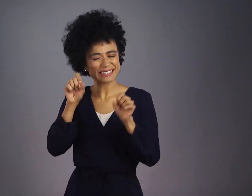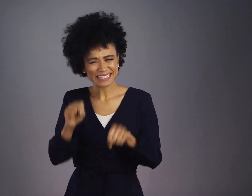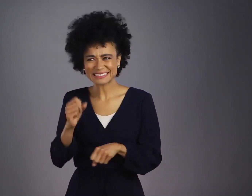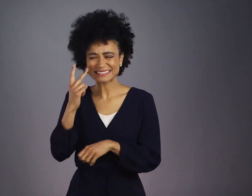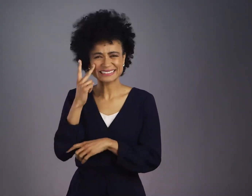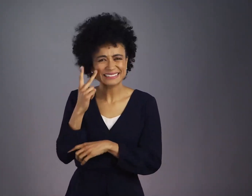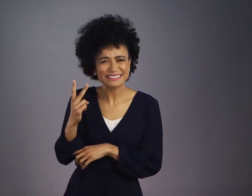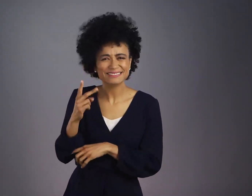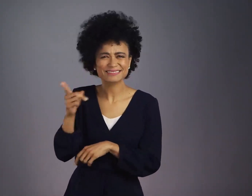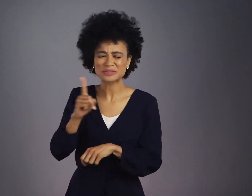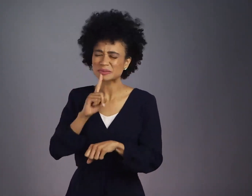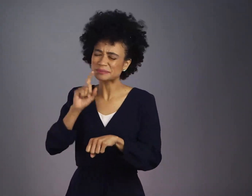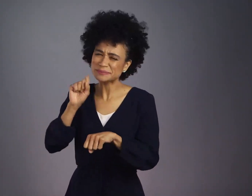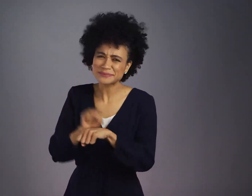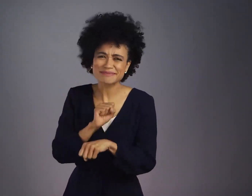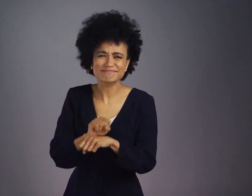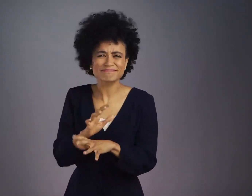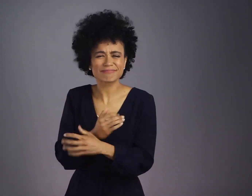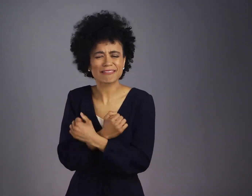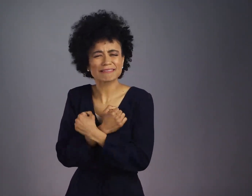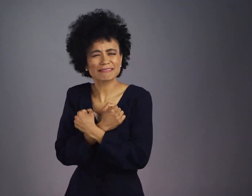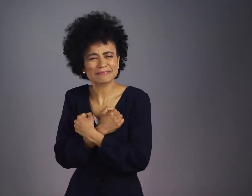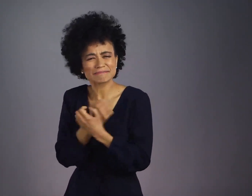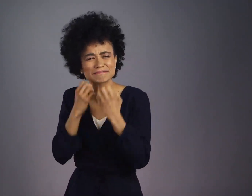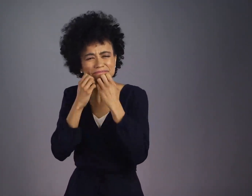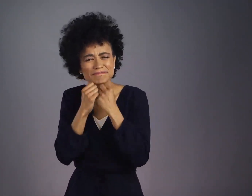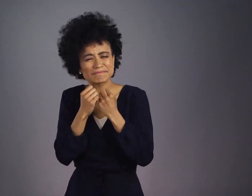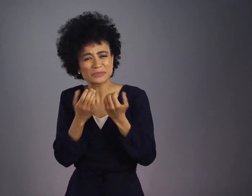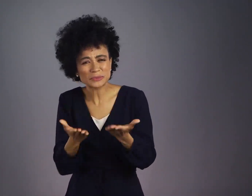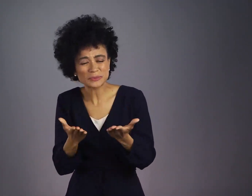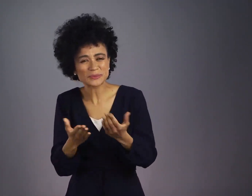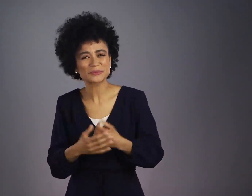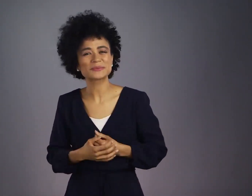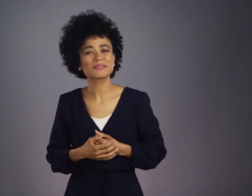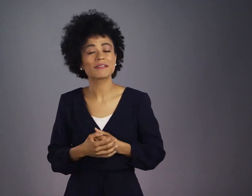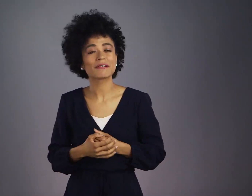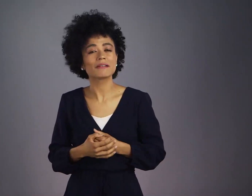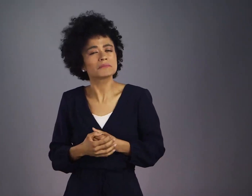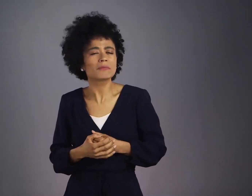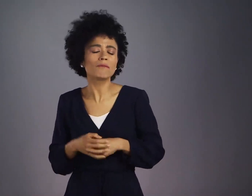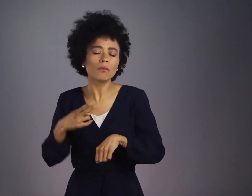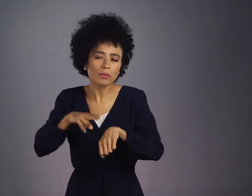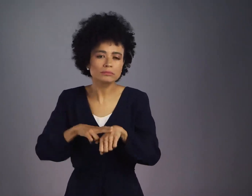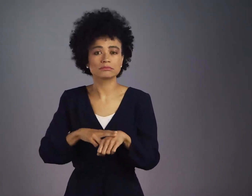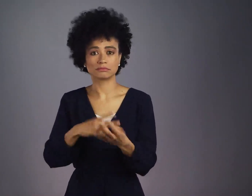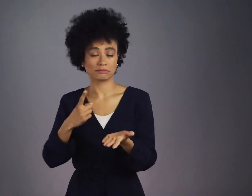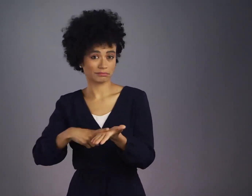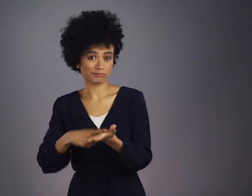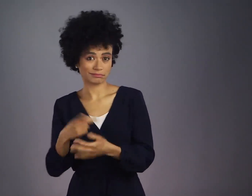Perhaps your husband has been living in that strange world of alcoholism where everything is distorted and exaggerated.